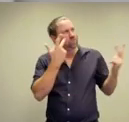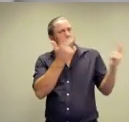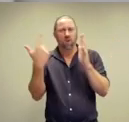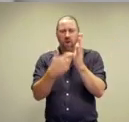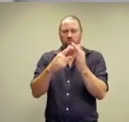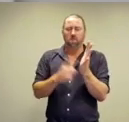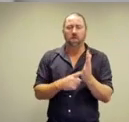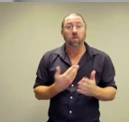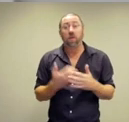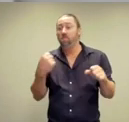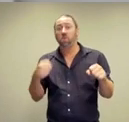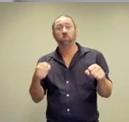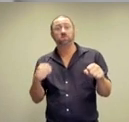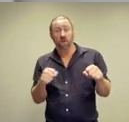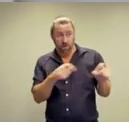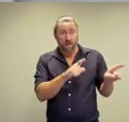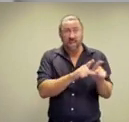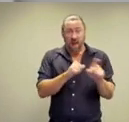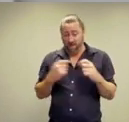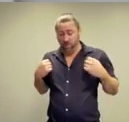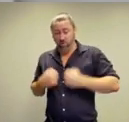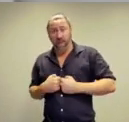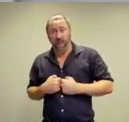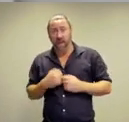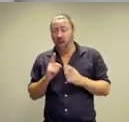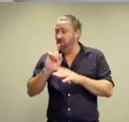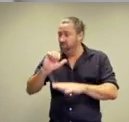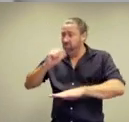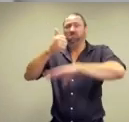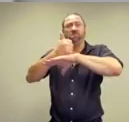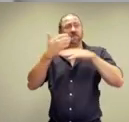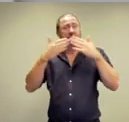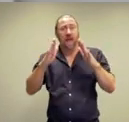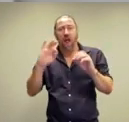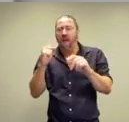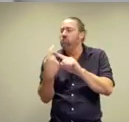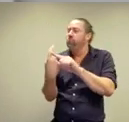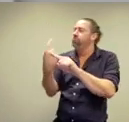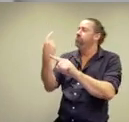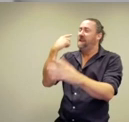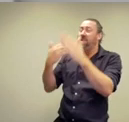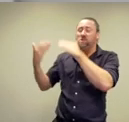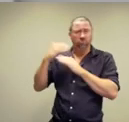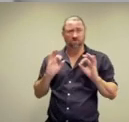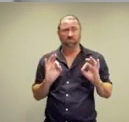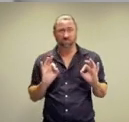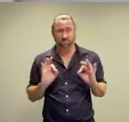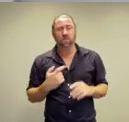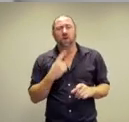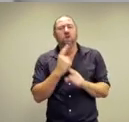jacket has a non-linear history that has spread into many tangents since it first appeared in the early 20th century.